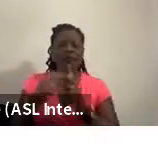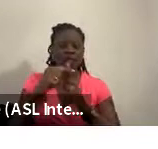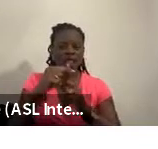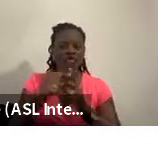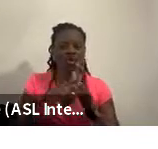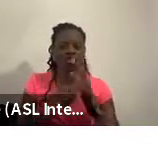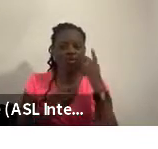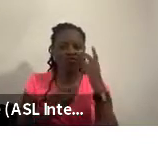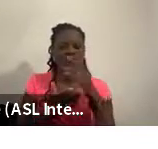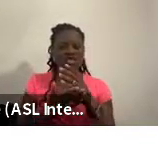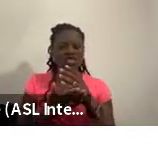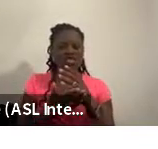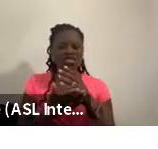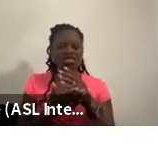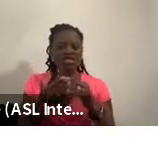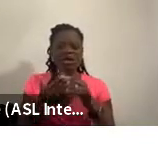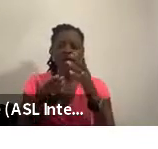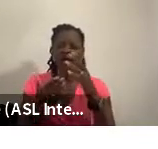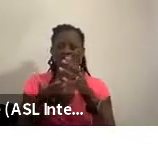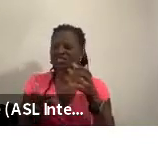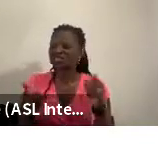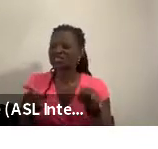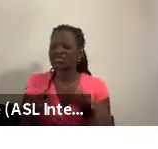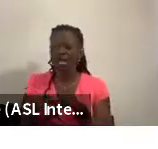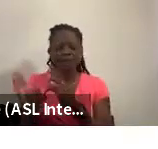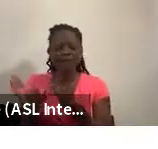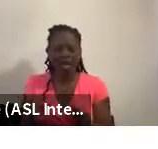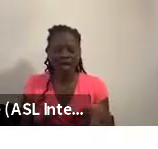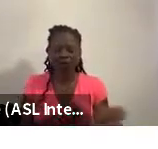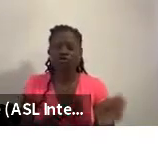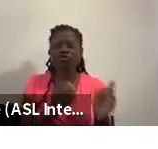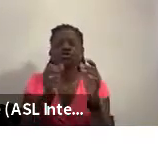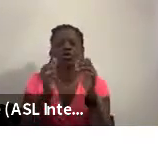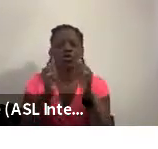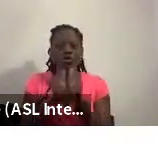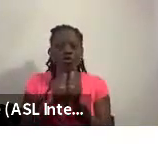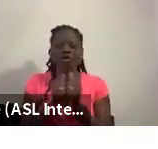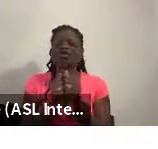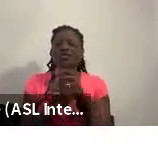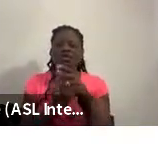the lines on this chart, you can see the gray line is seventy five plus year old.